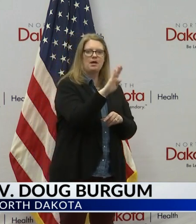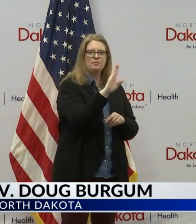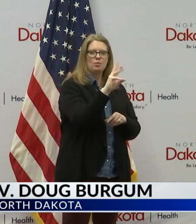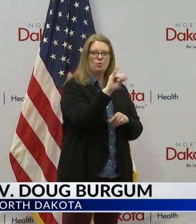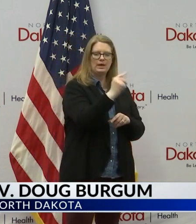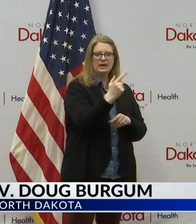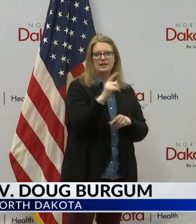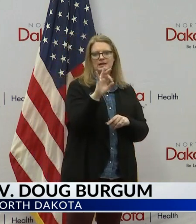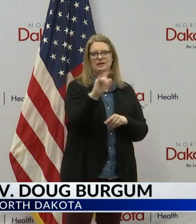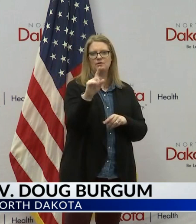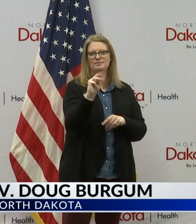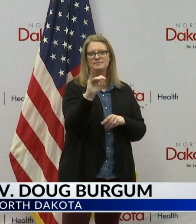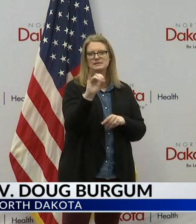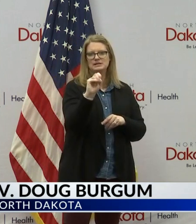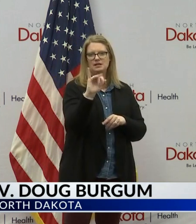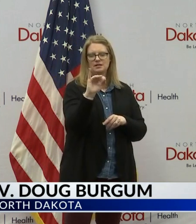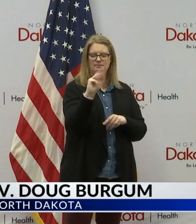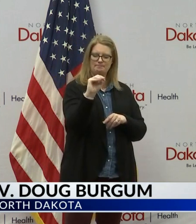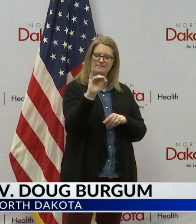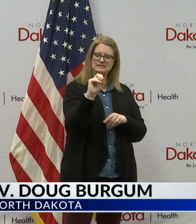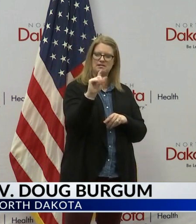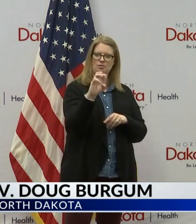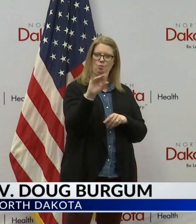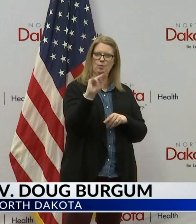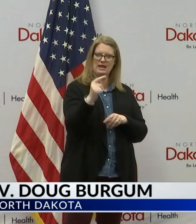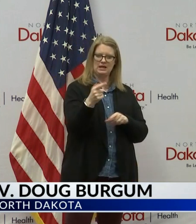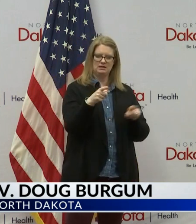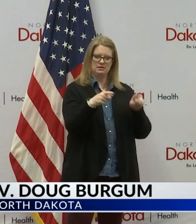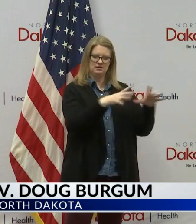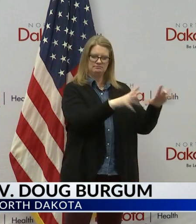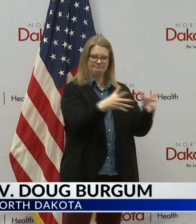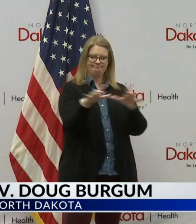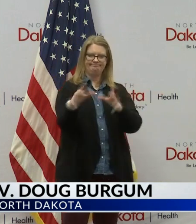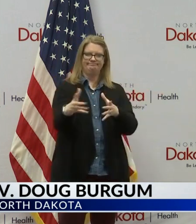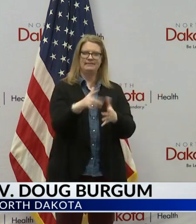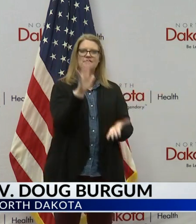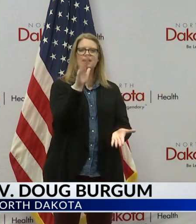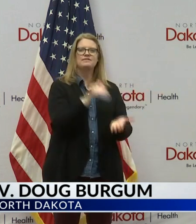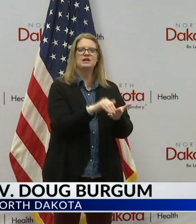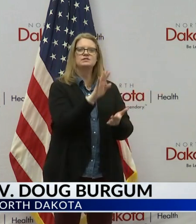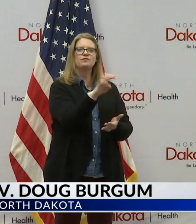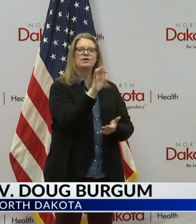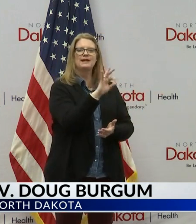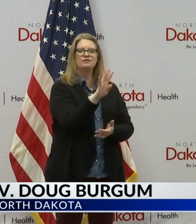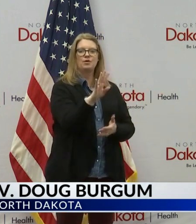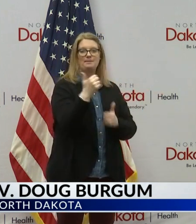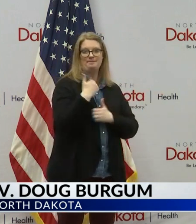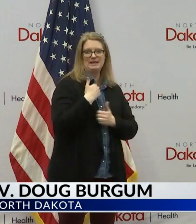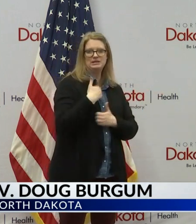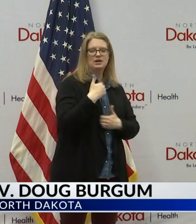MILITARY MEMBERS. THE MINOTE AIR FORCE BASE HOUSES THE FIFTH BOMB WING AND